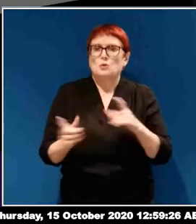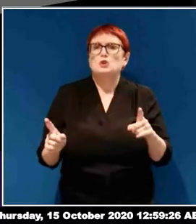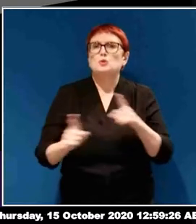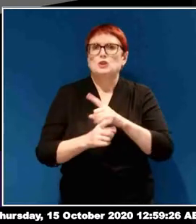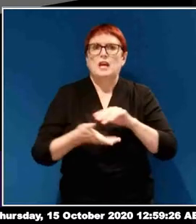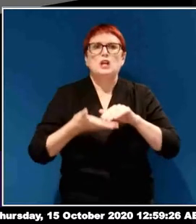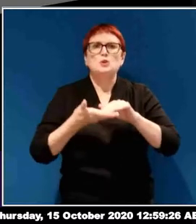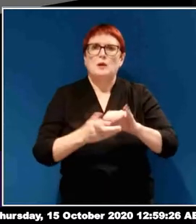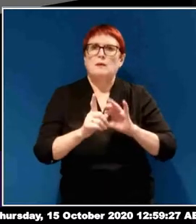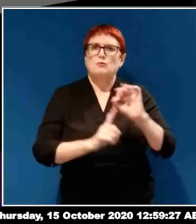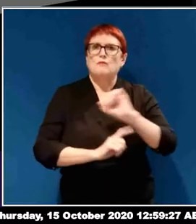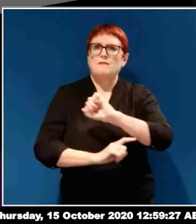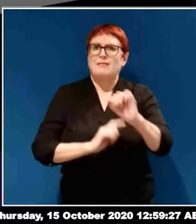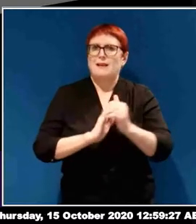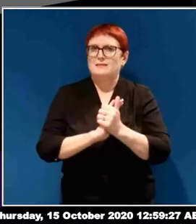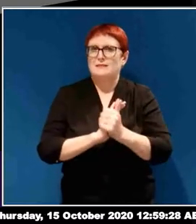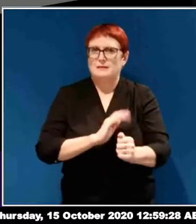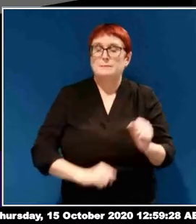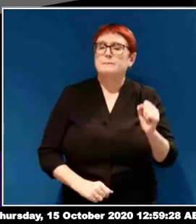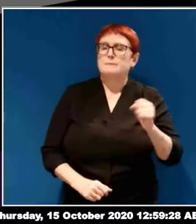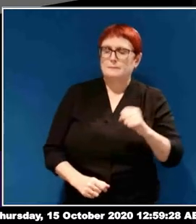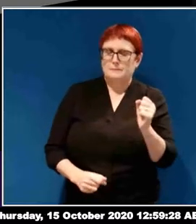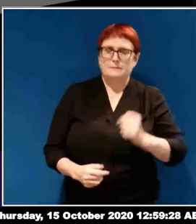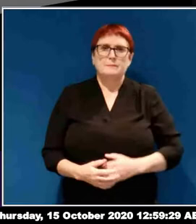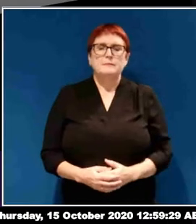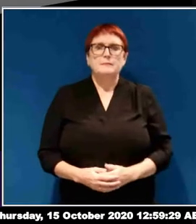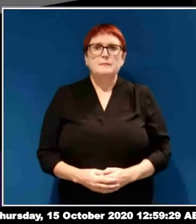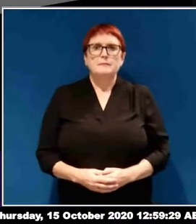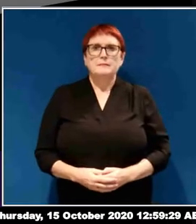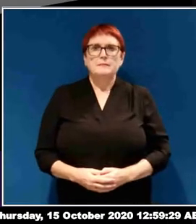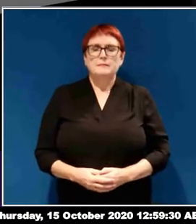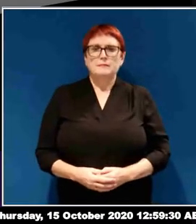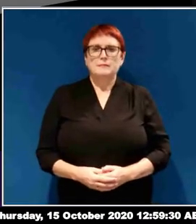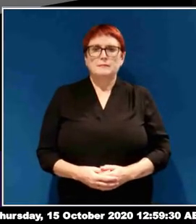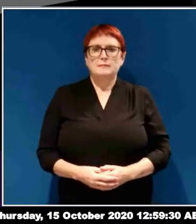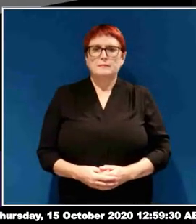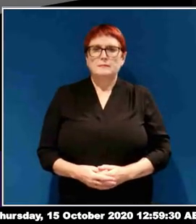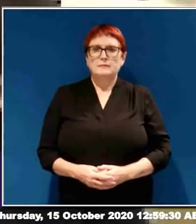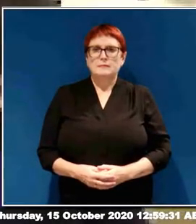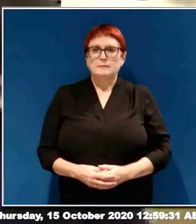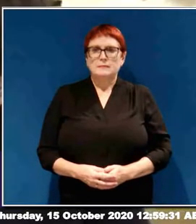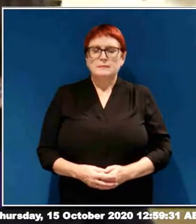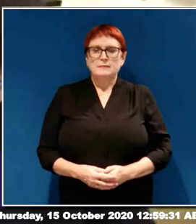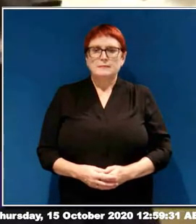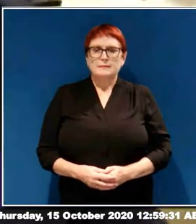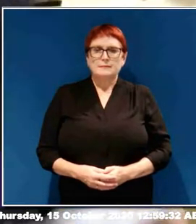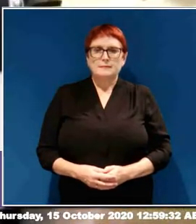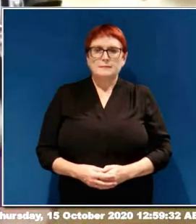Now - excuse me for one minute.